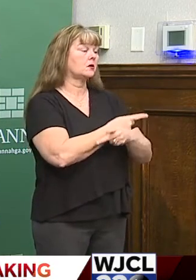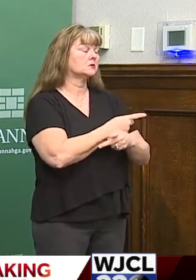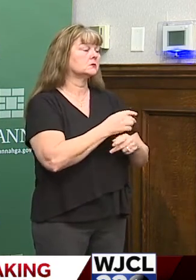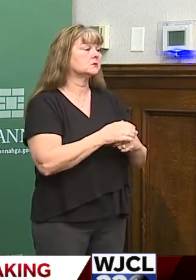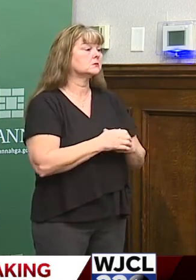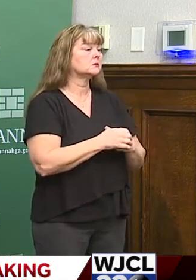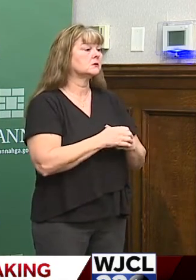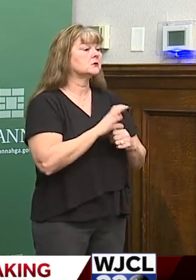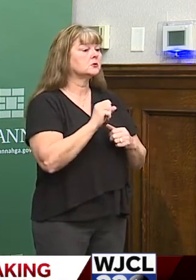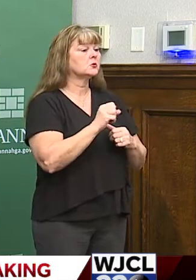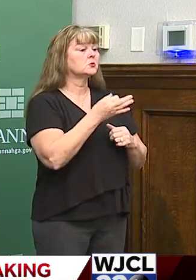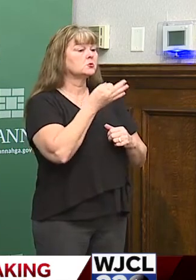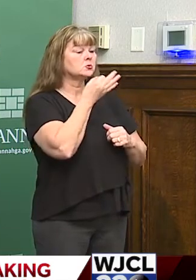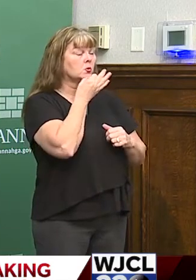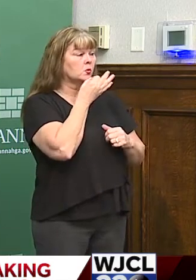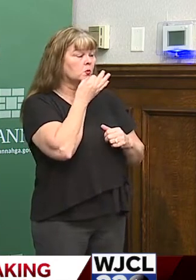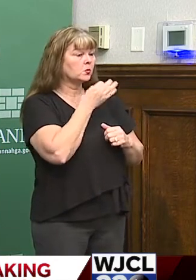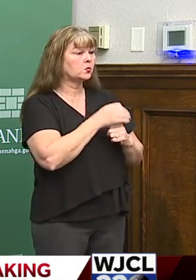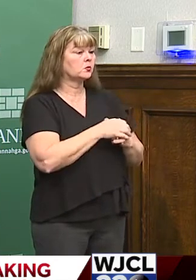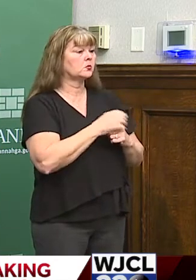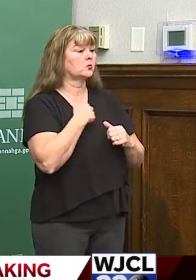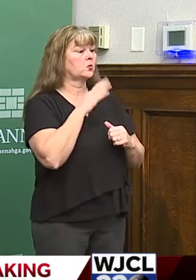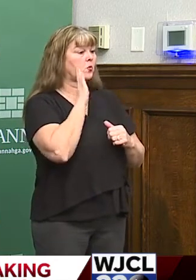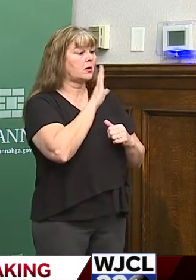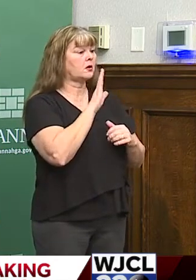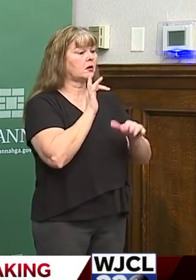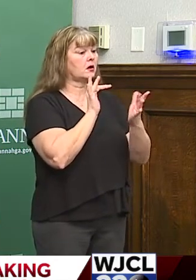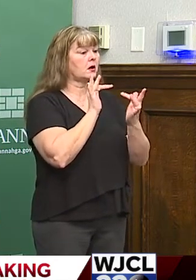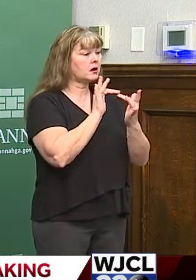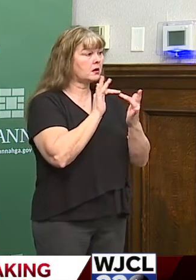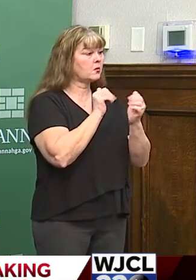BUT YET WE STILL CAN BE SO MUCH WORSE.